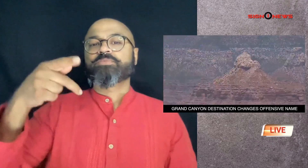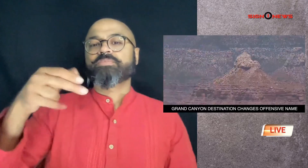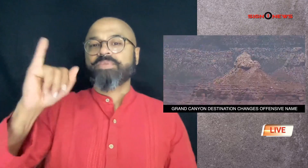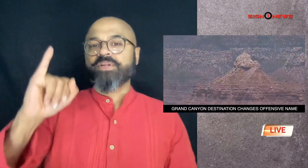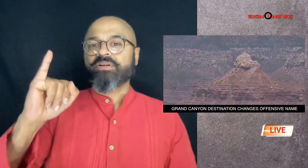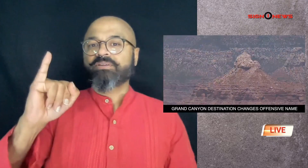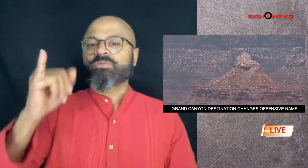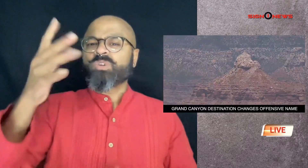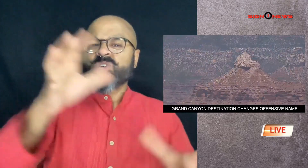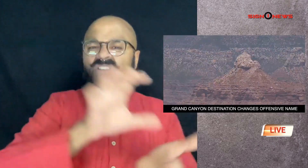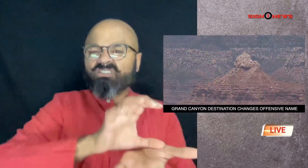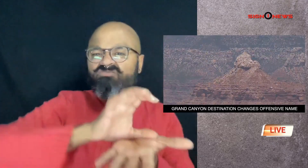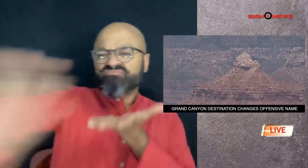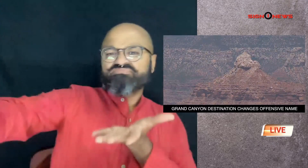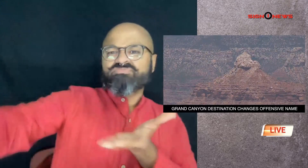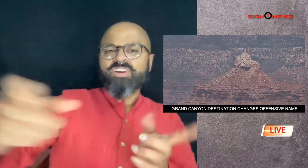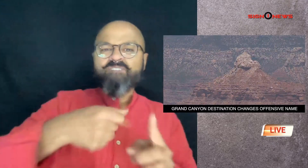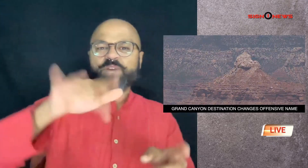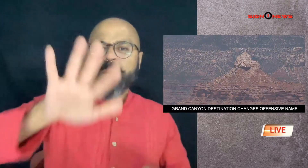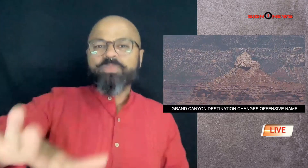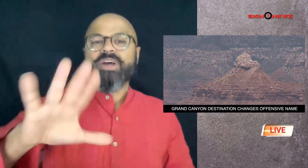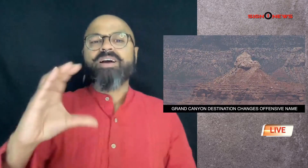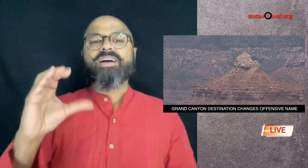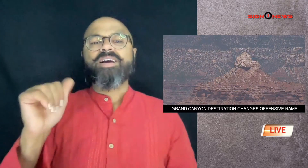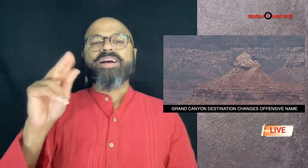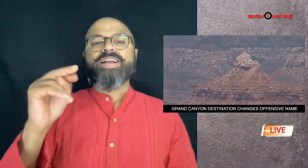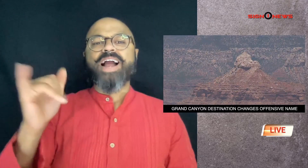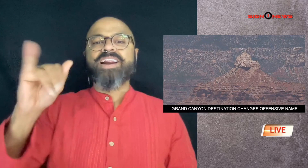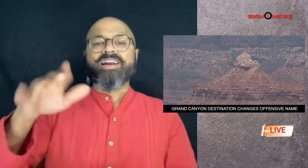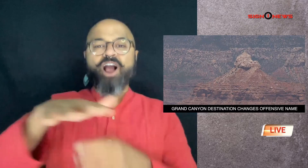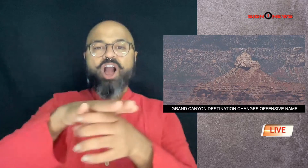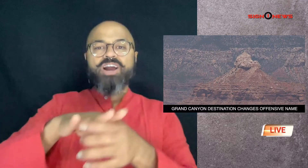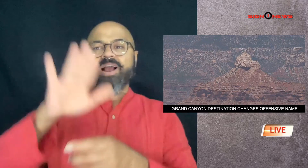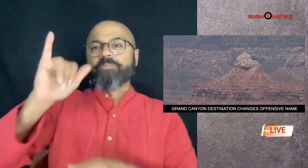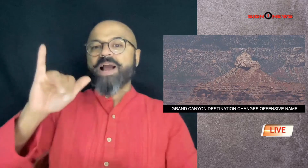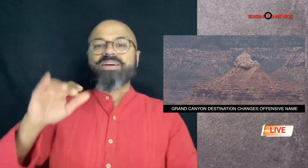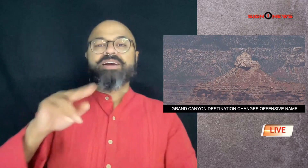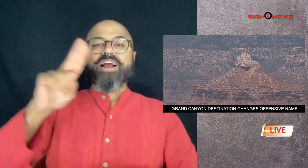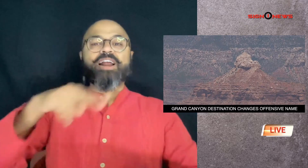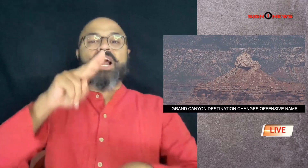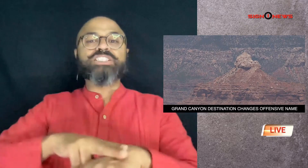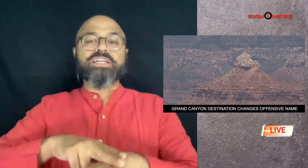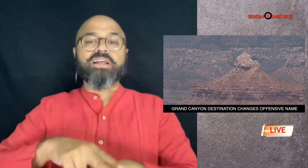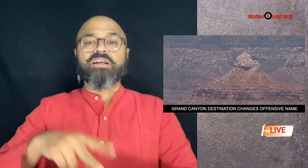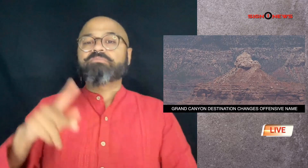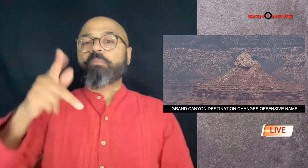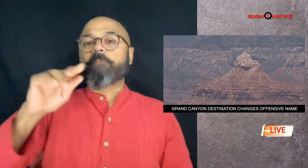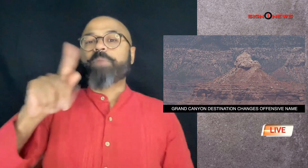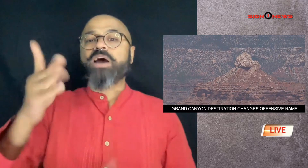members of the Havasupai tribe were removed from the canyon area by the National Park